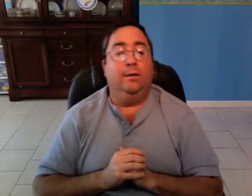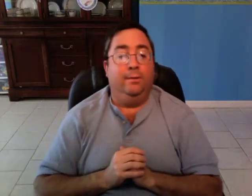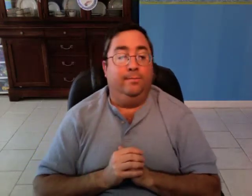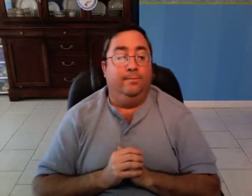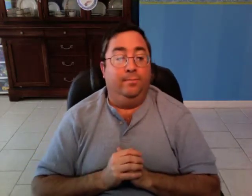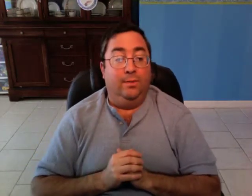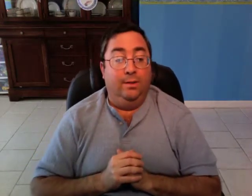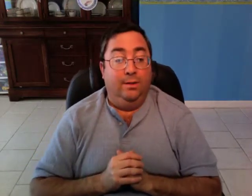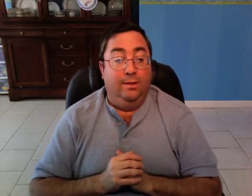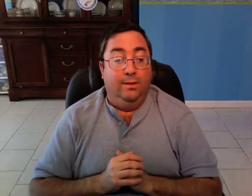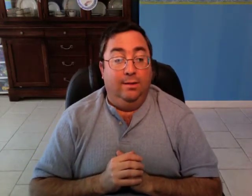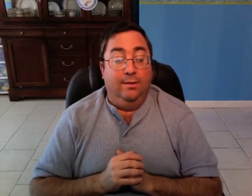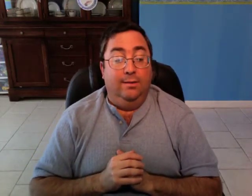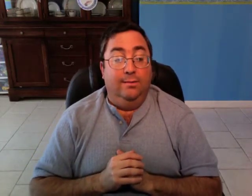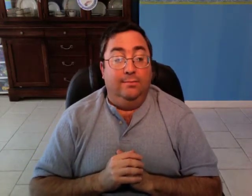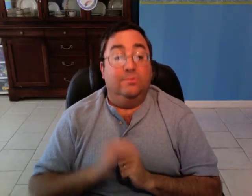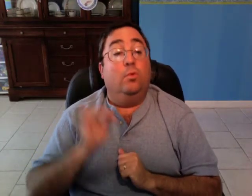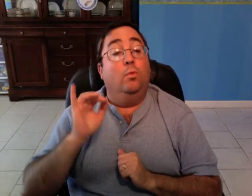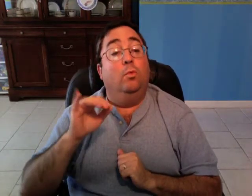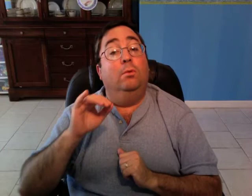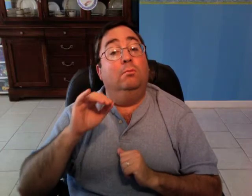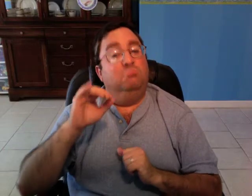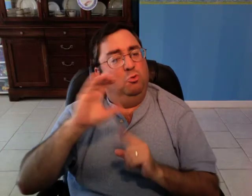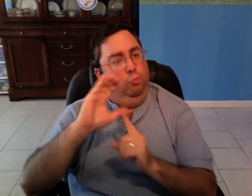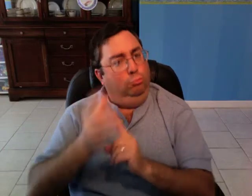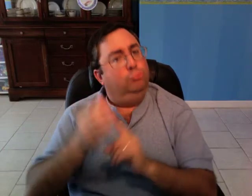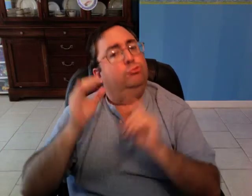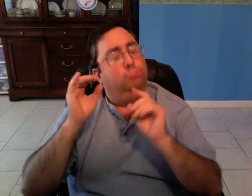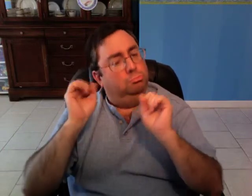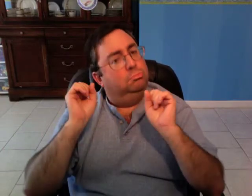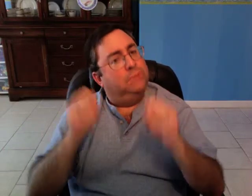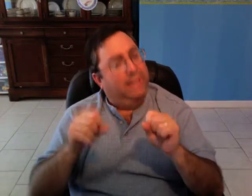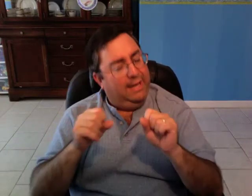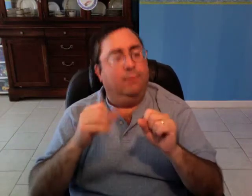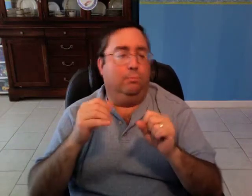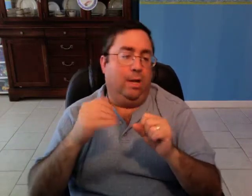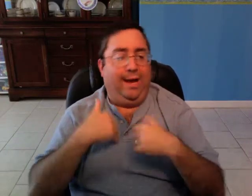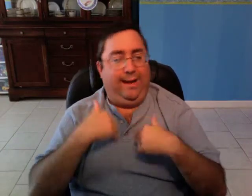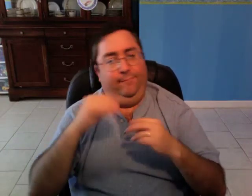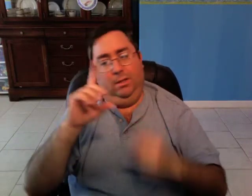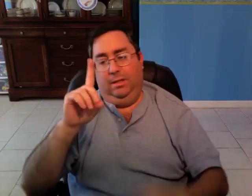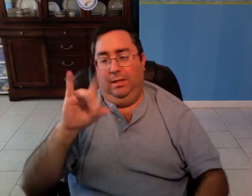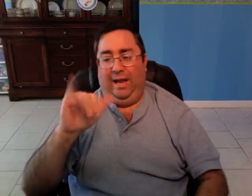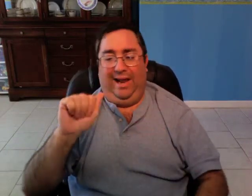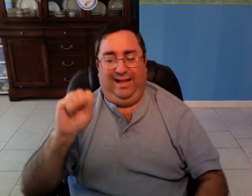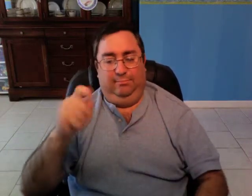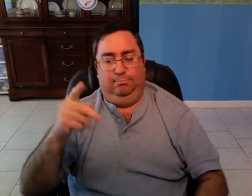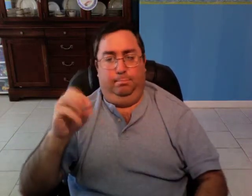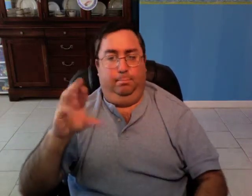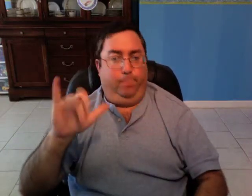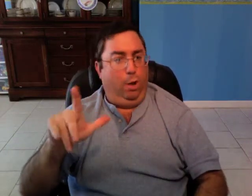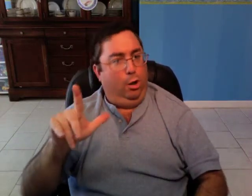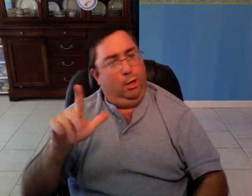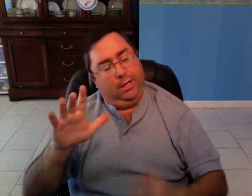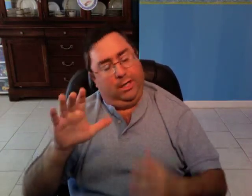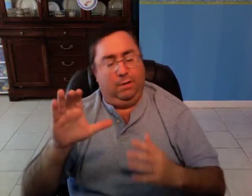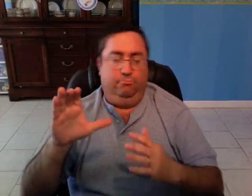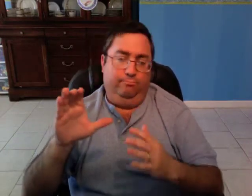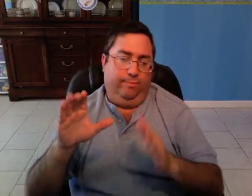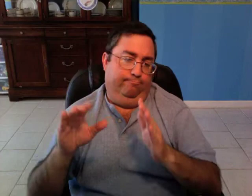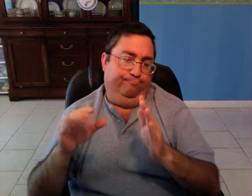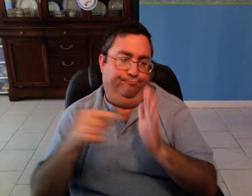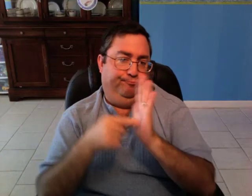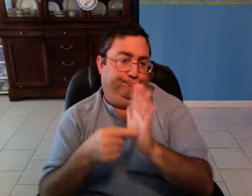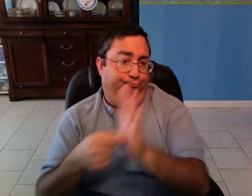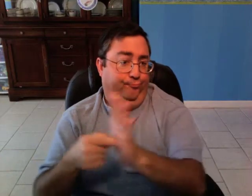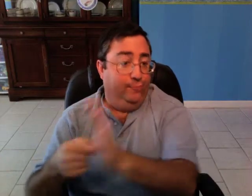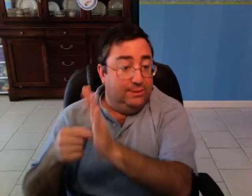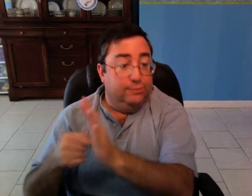Cultures can have diasporic characteristics.